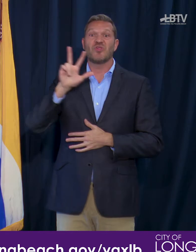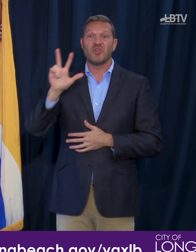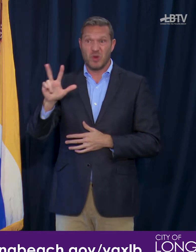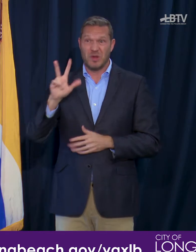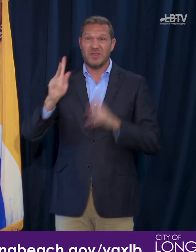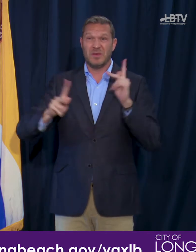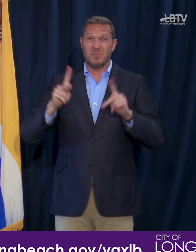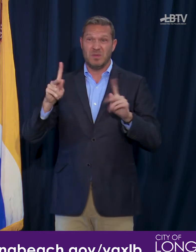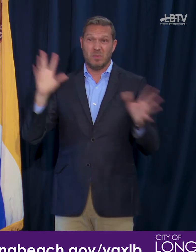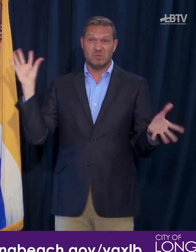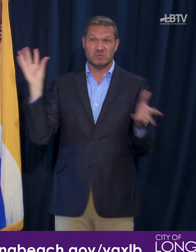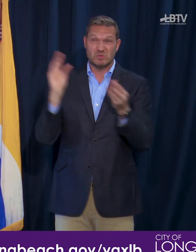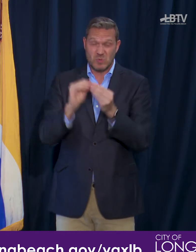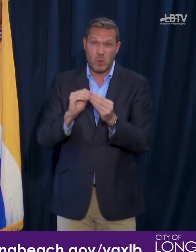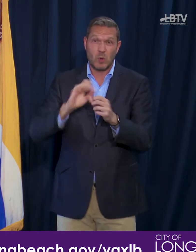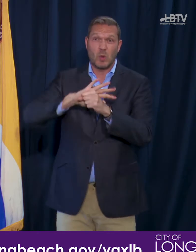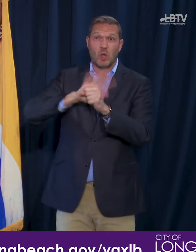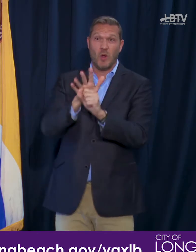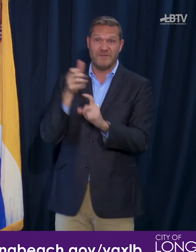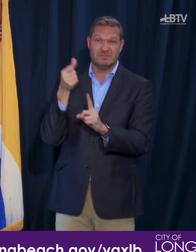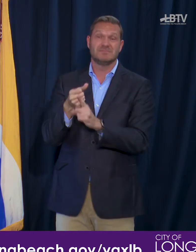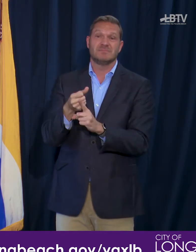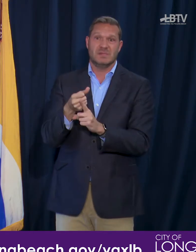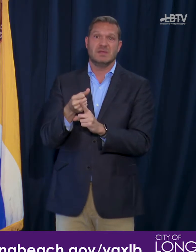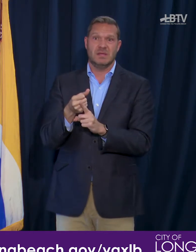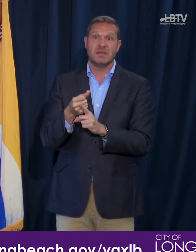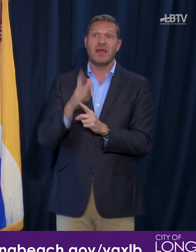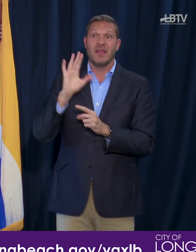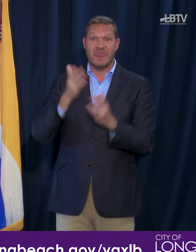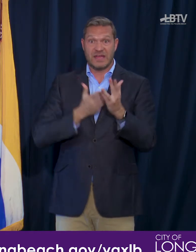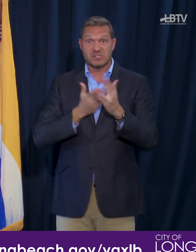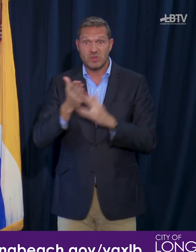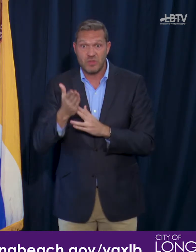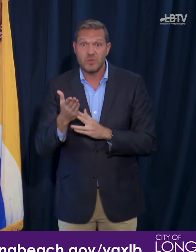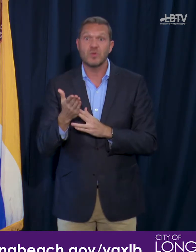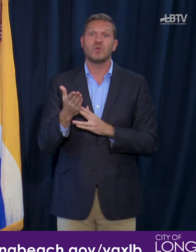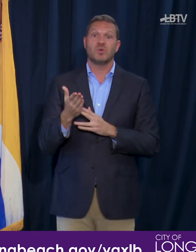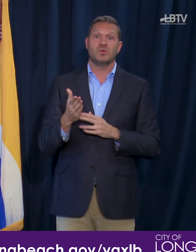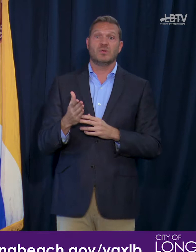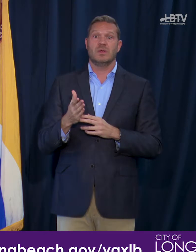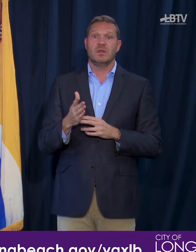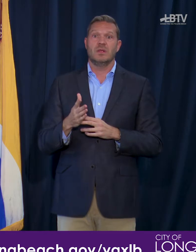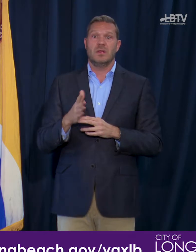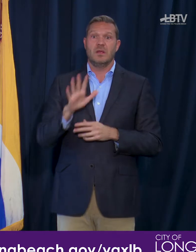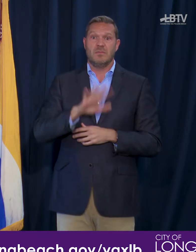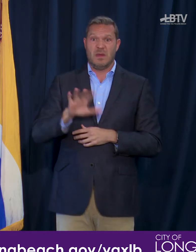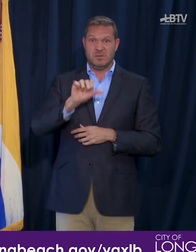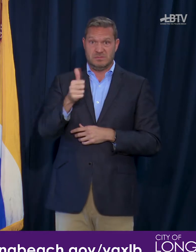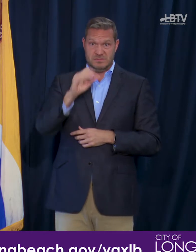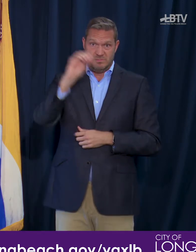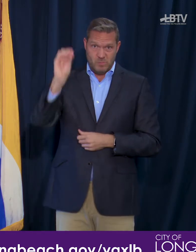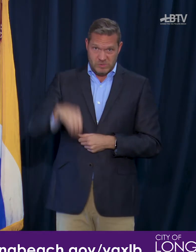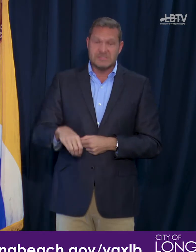10 percent of our population that has been through testing that is known to us that have positive cases.